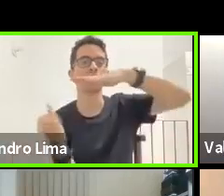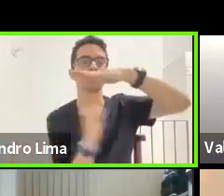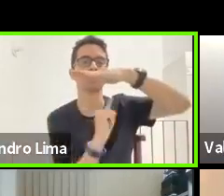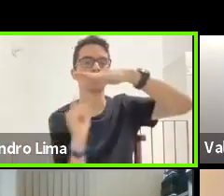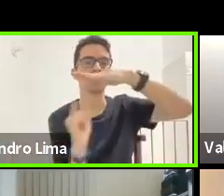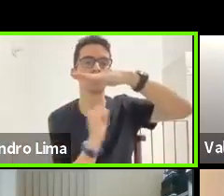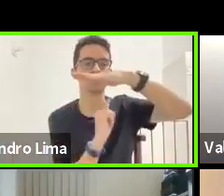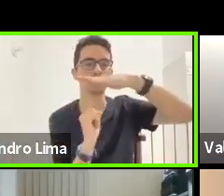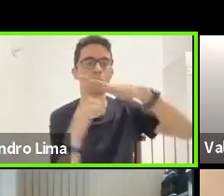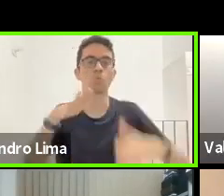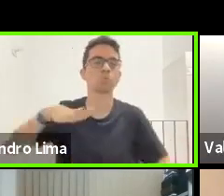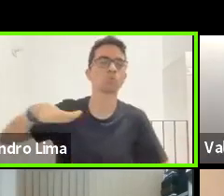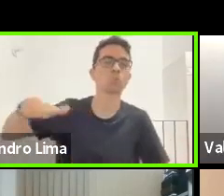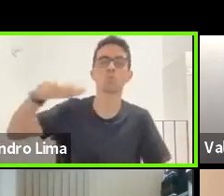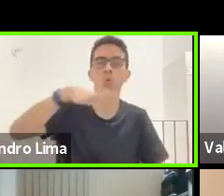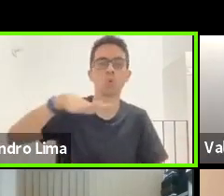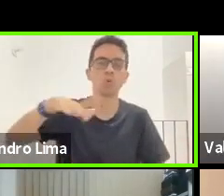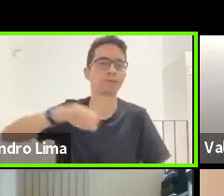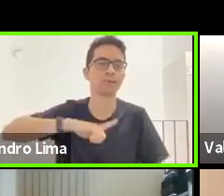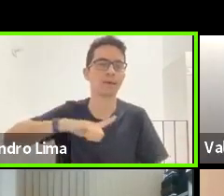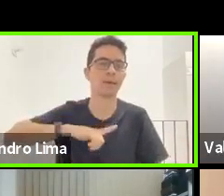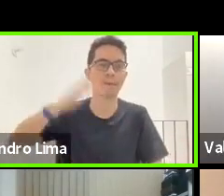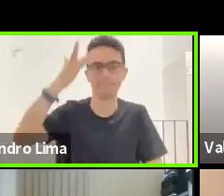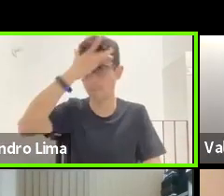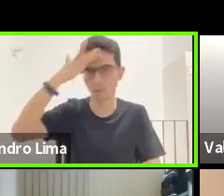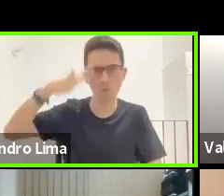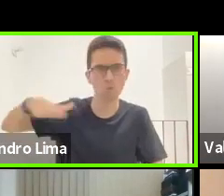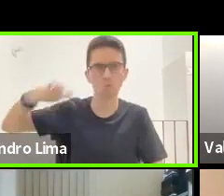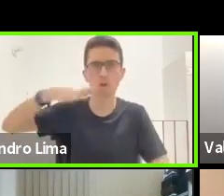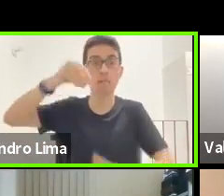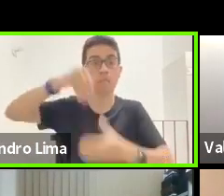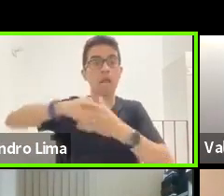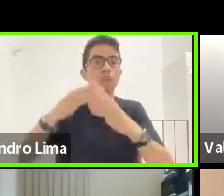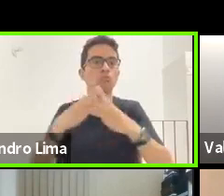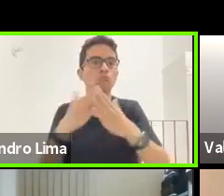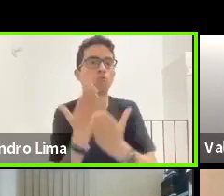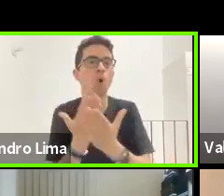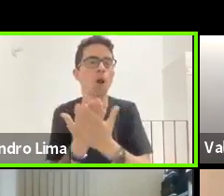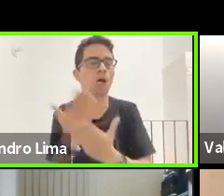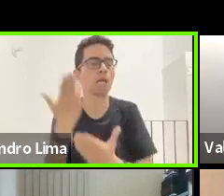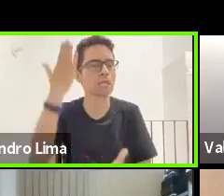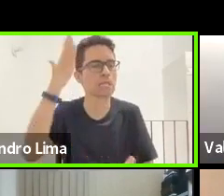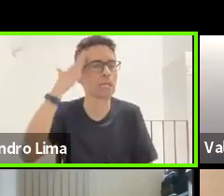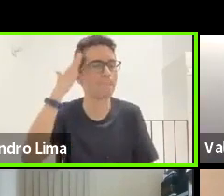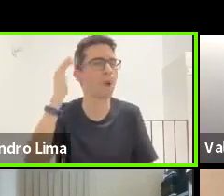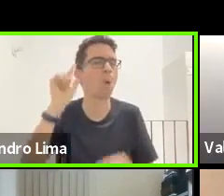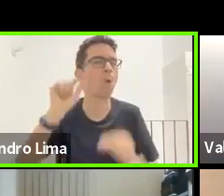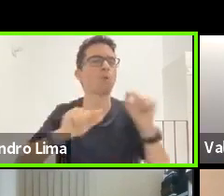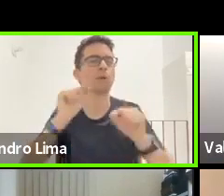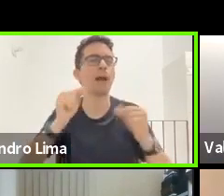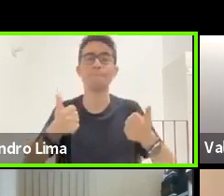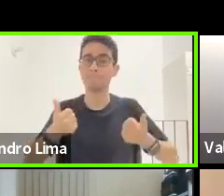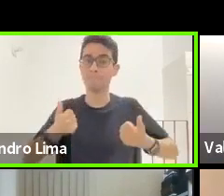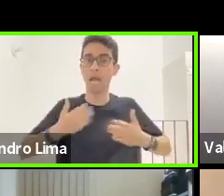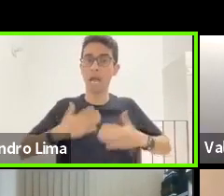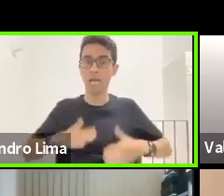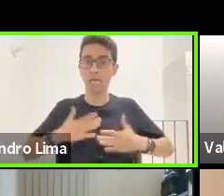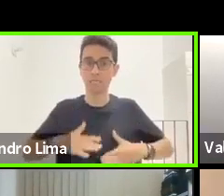and to tends to be very critical of that tends to be very critical of that right multiculturalism